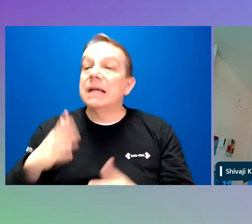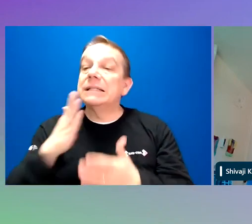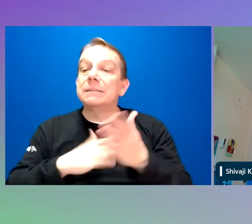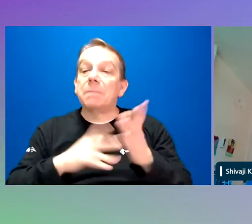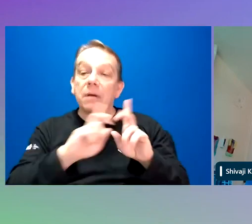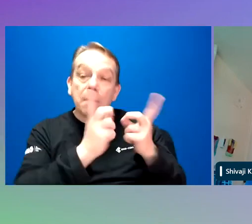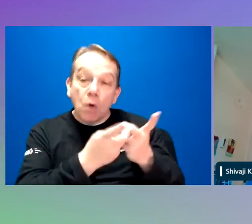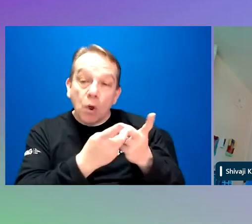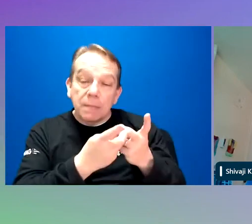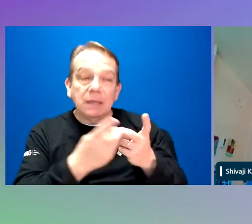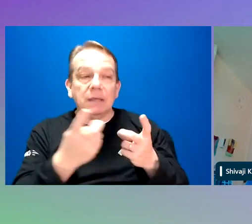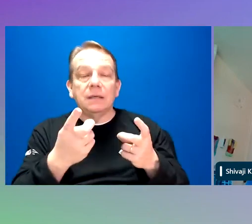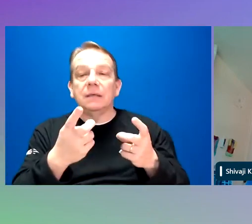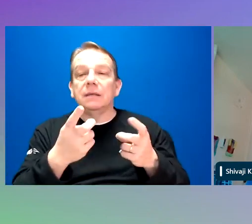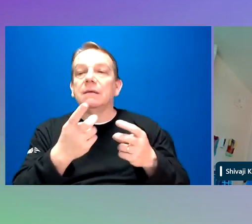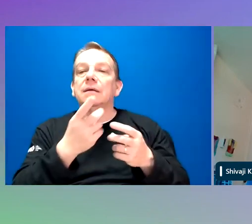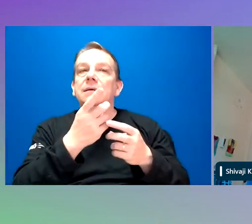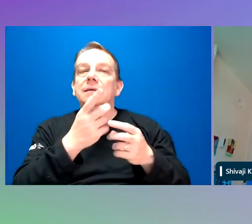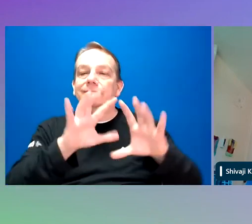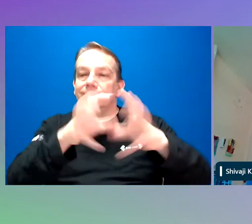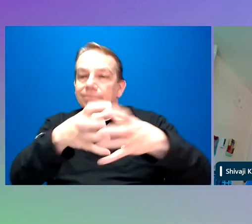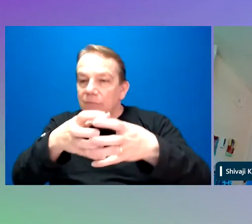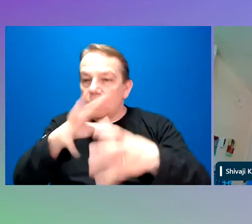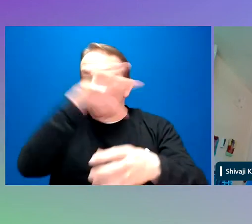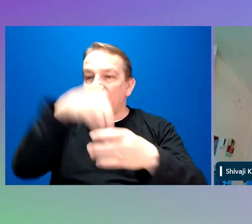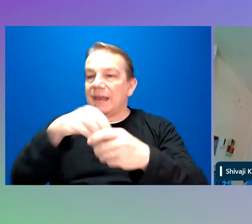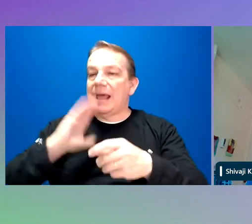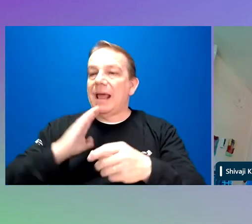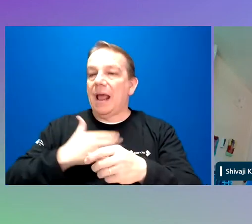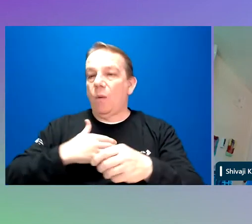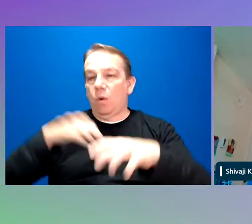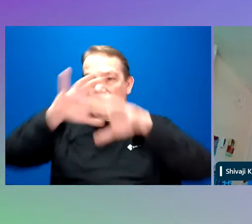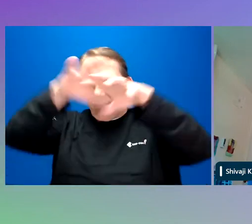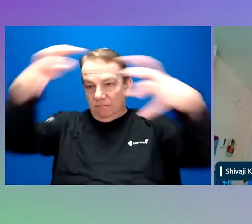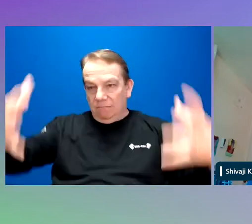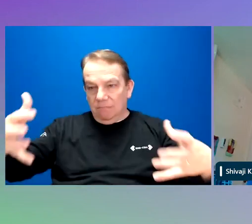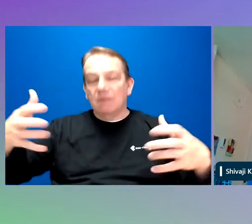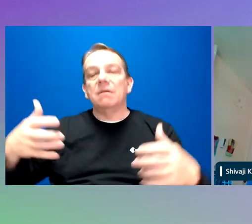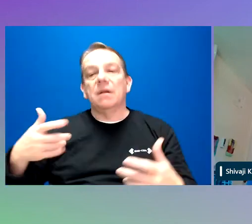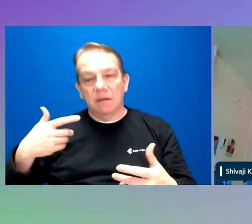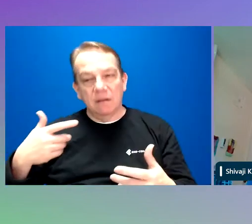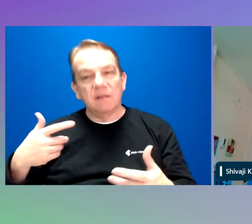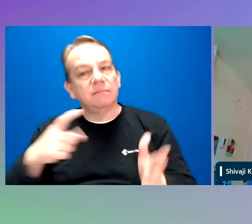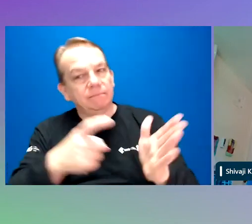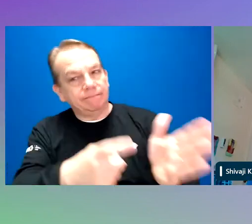enterprise that have mandate